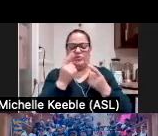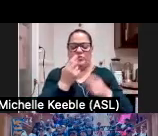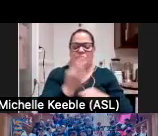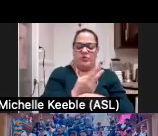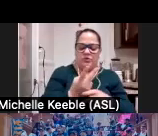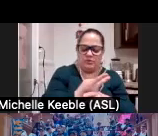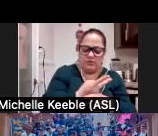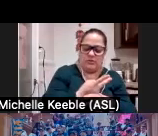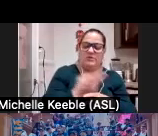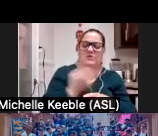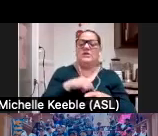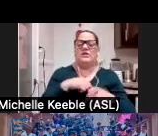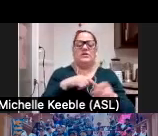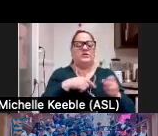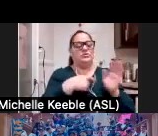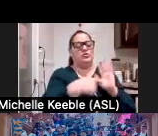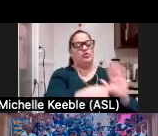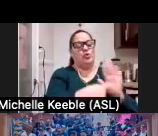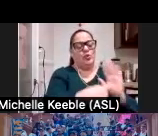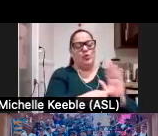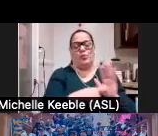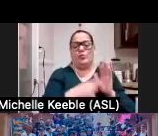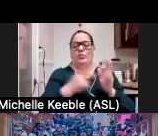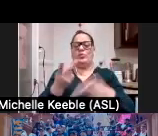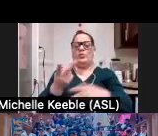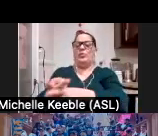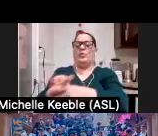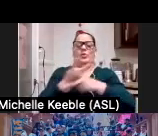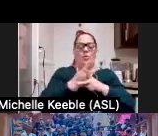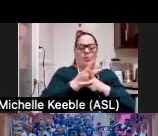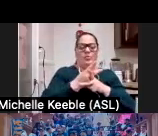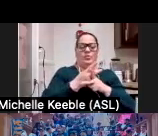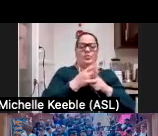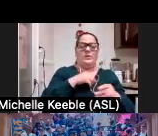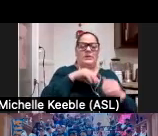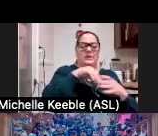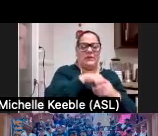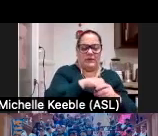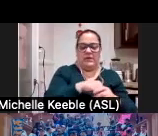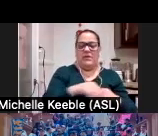in the exhibit um what loans we were we were supposed to put in the exhibit. There was many